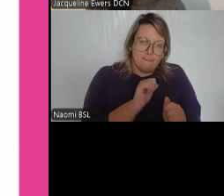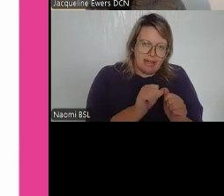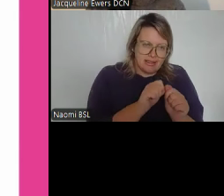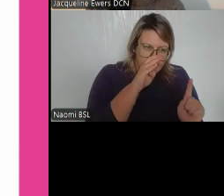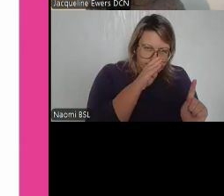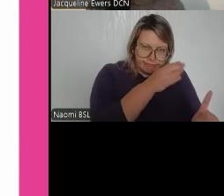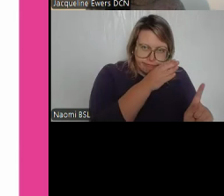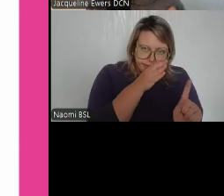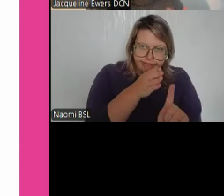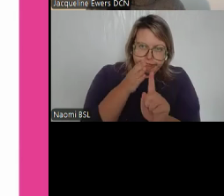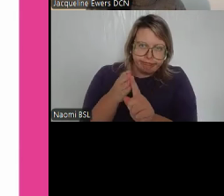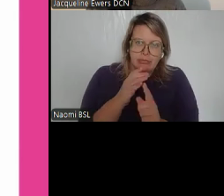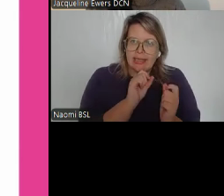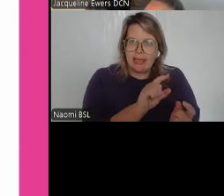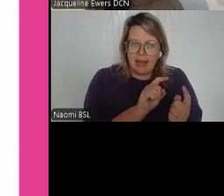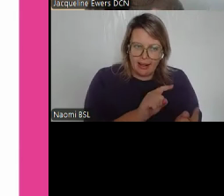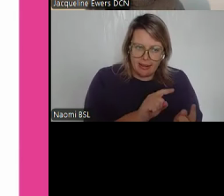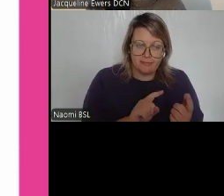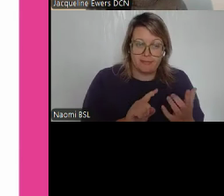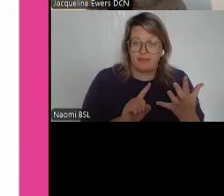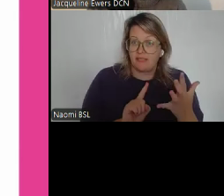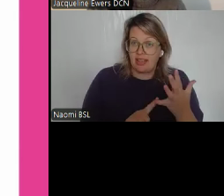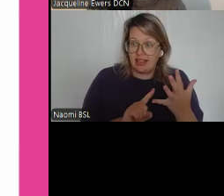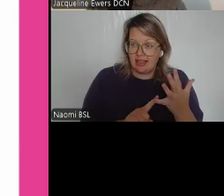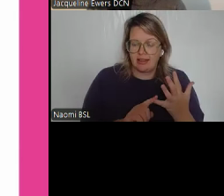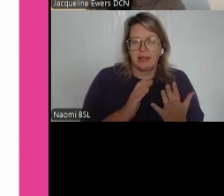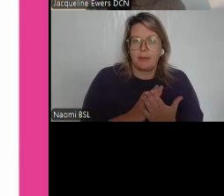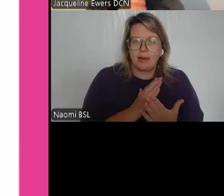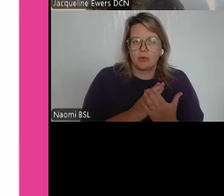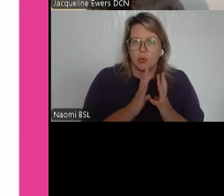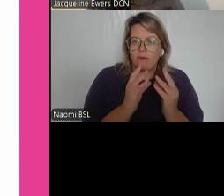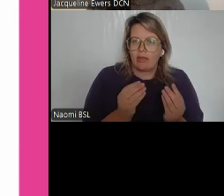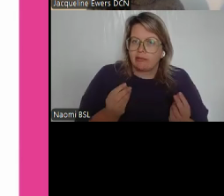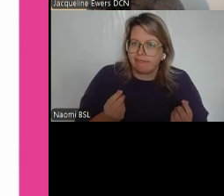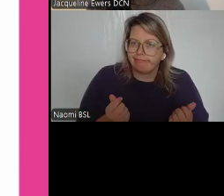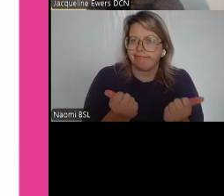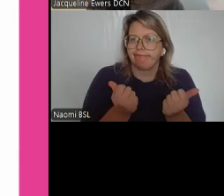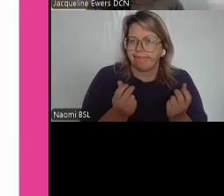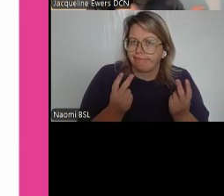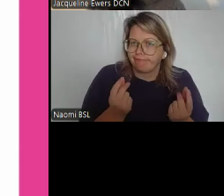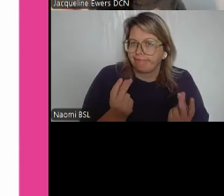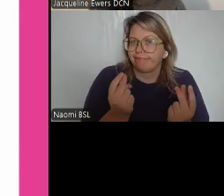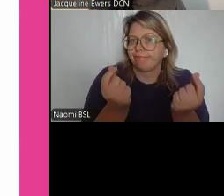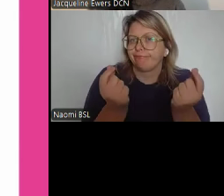In the fifth section, in at number five, is making it all click. Just making sure that you've got your ducks in a row.